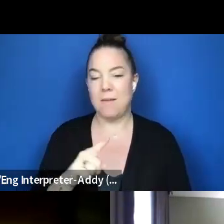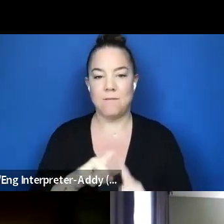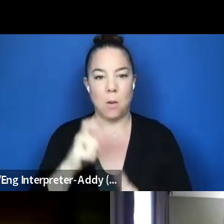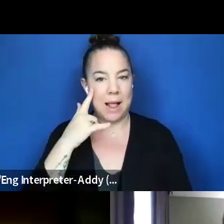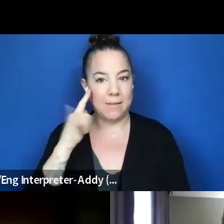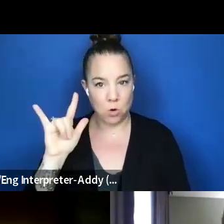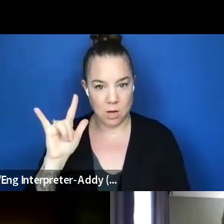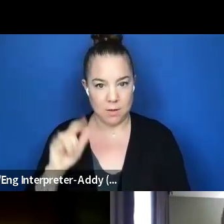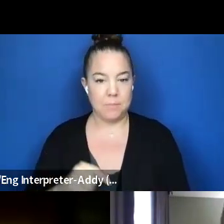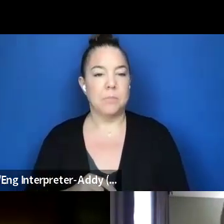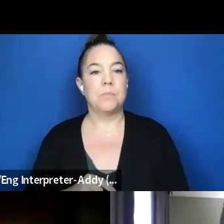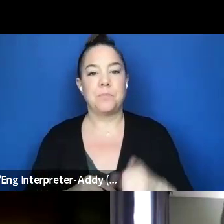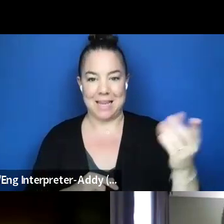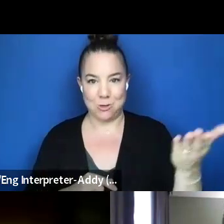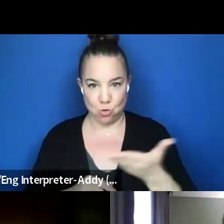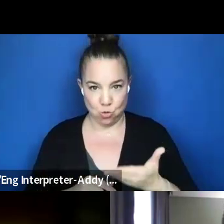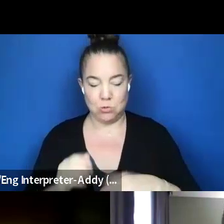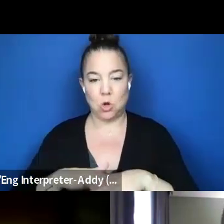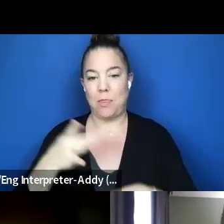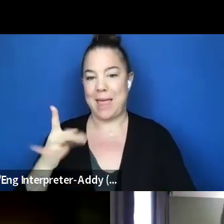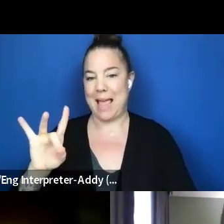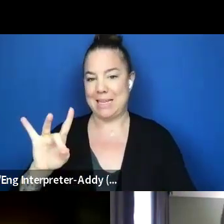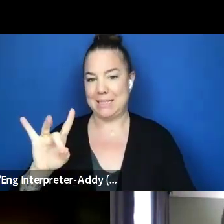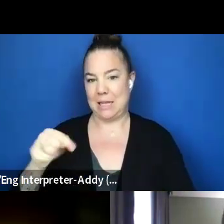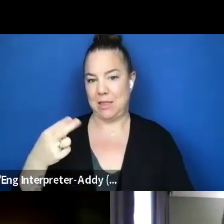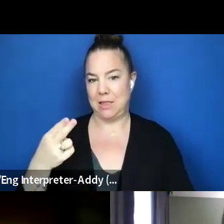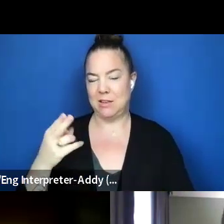Adeleigh Belyeu: and he introduced it back on the 18th of January of this year